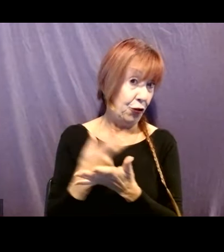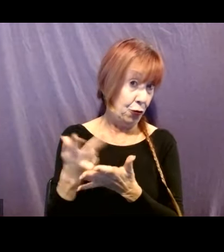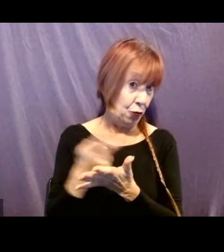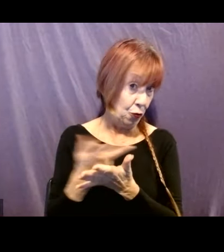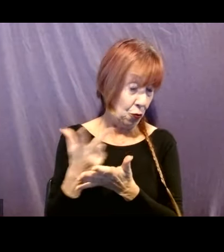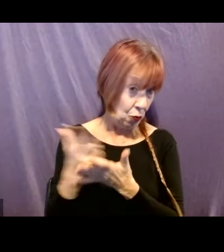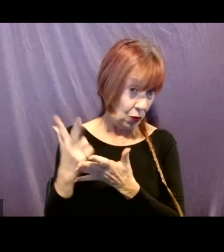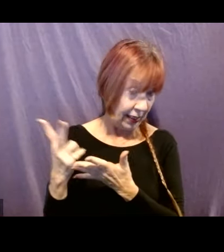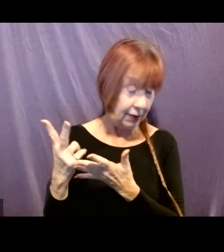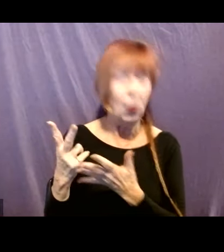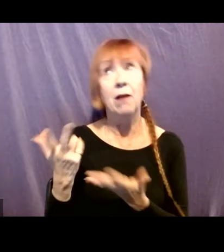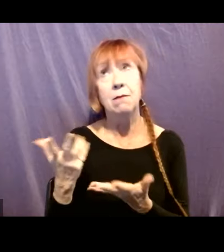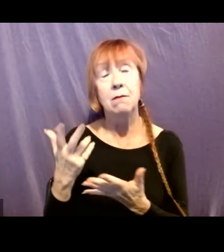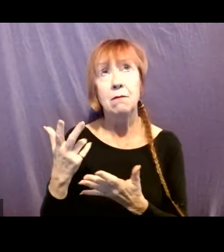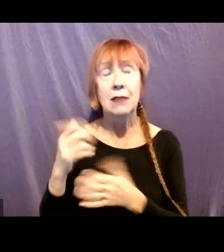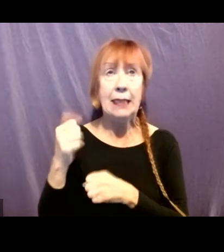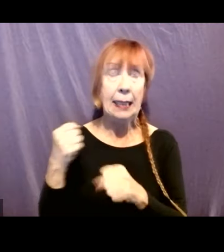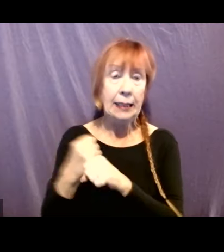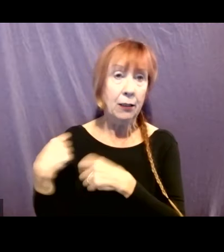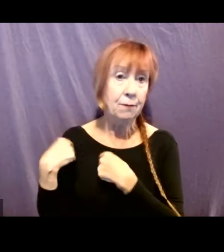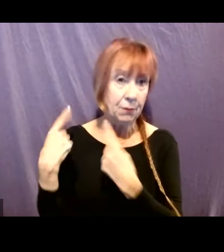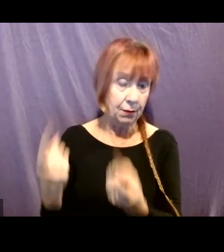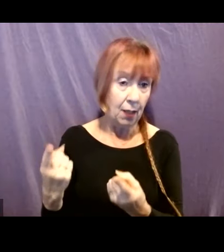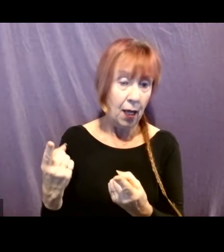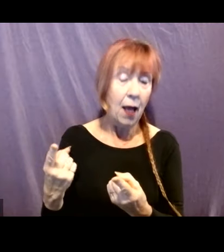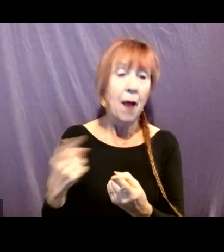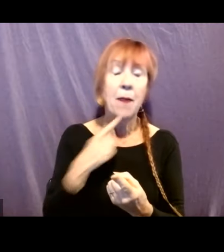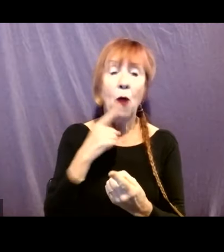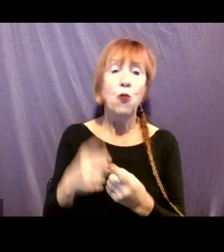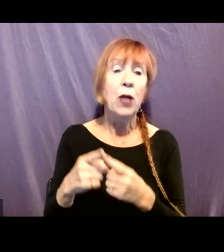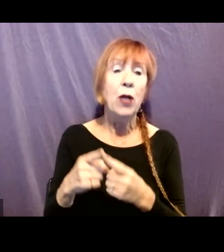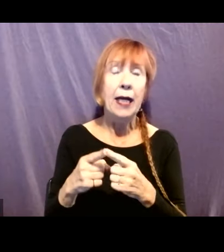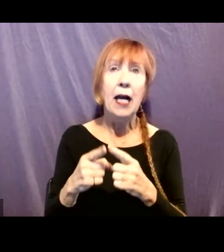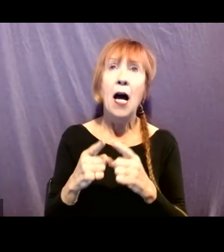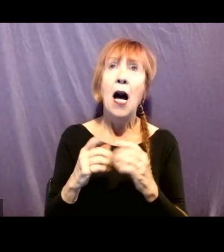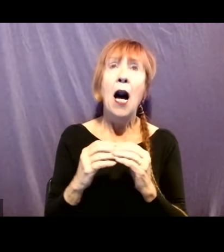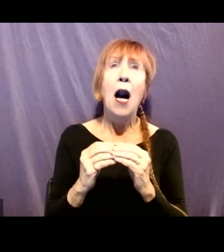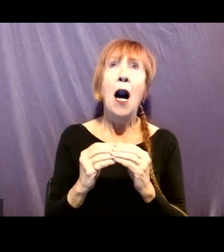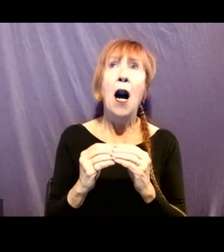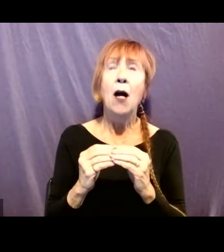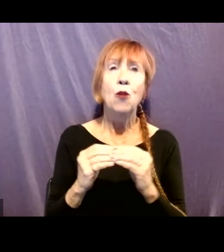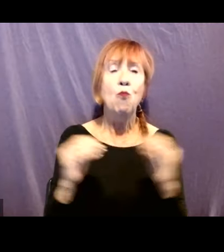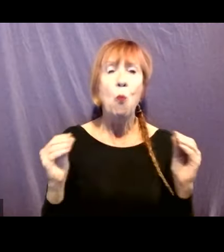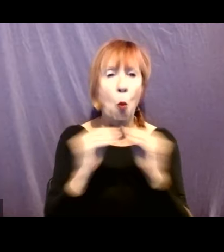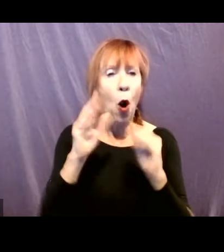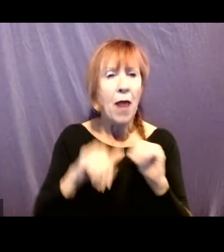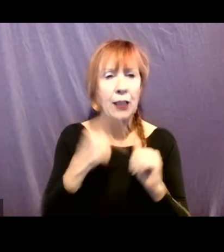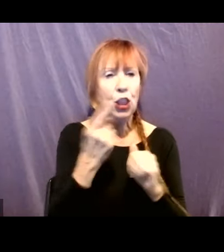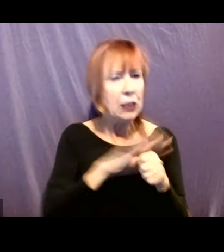or decades, that have transcended this pandemic quarantine. Injustice against basic humanity